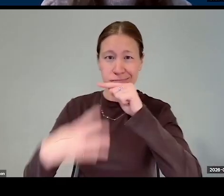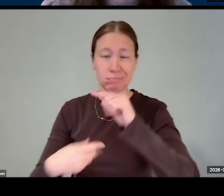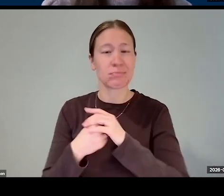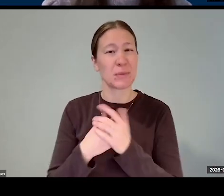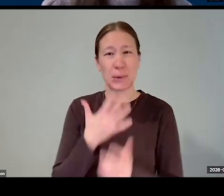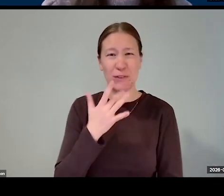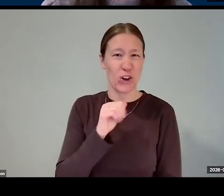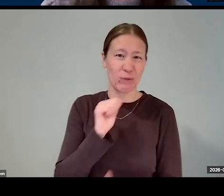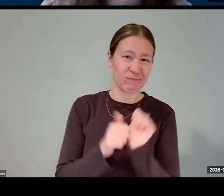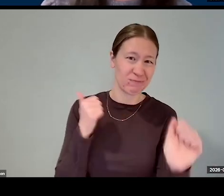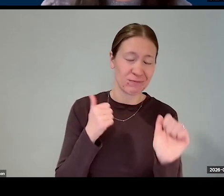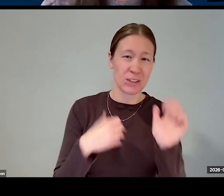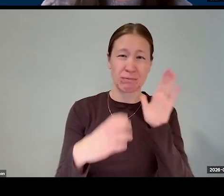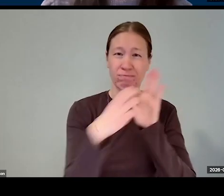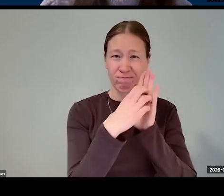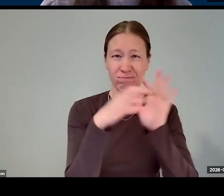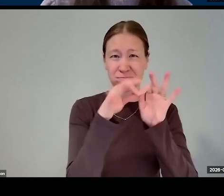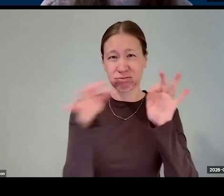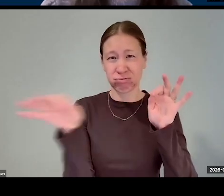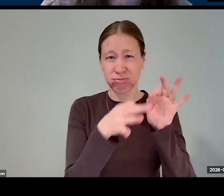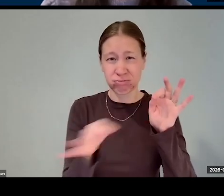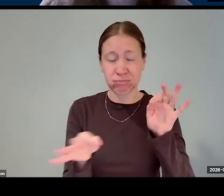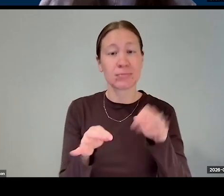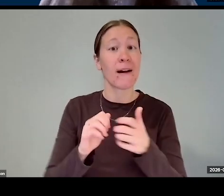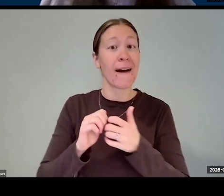using the built-in functionality in Google Slides.